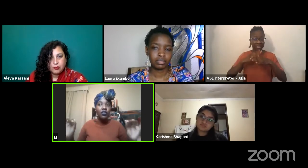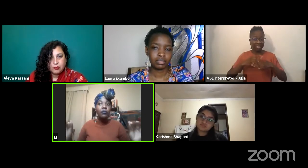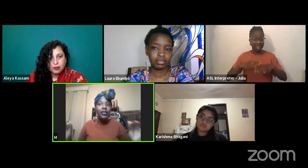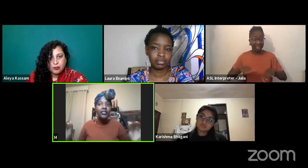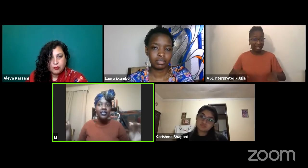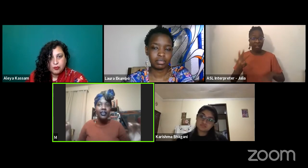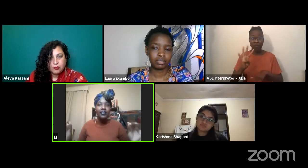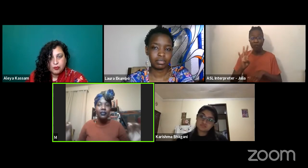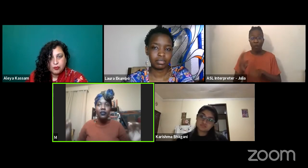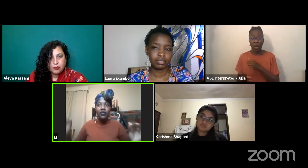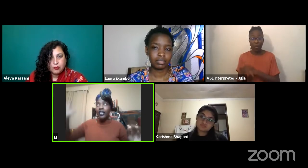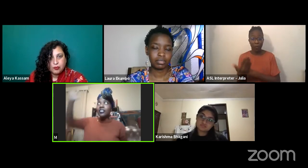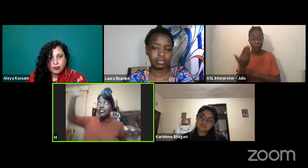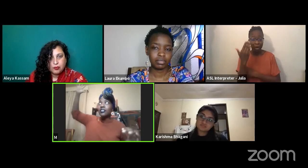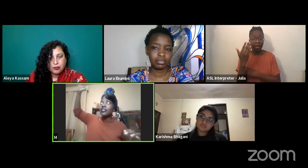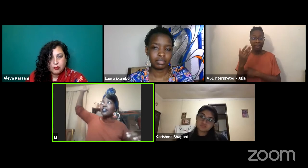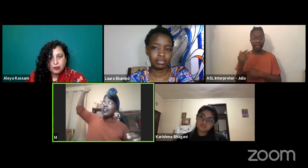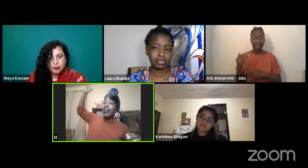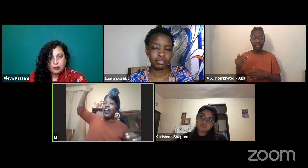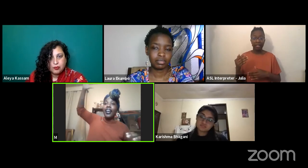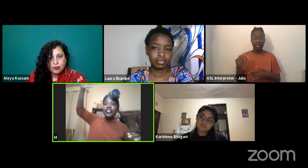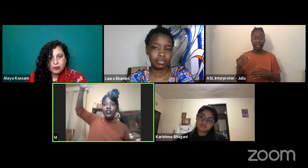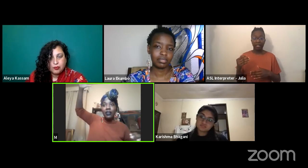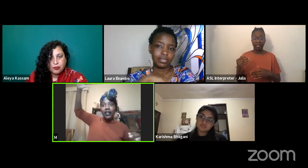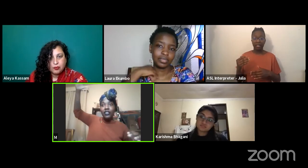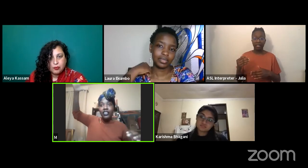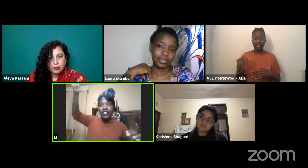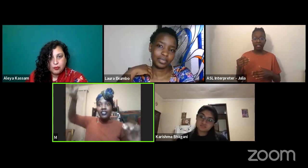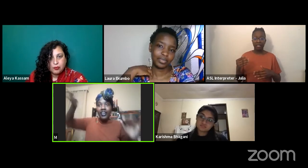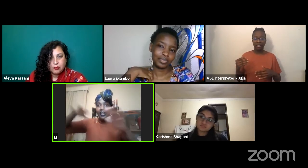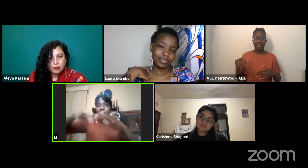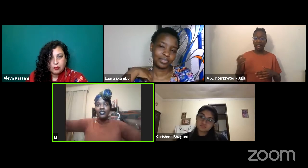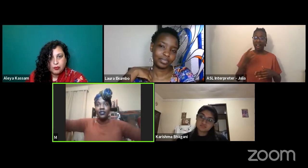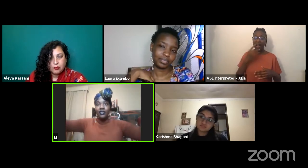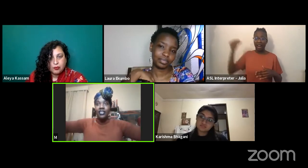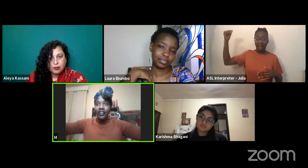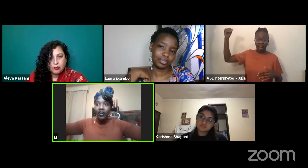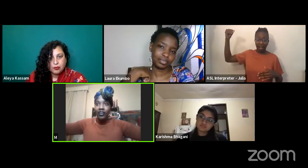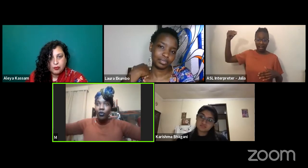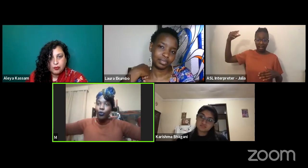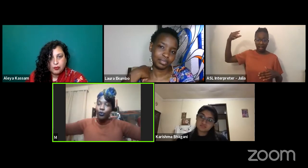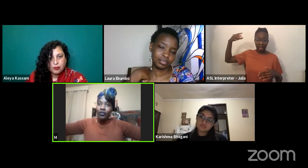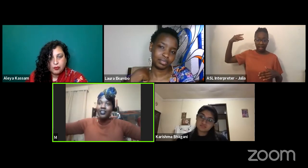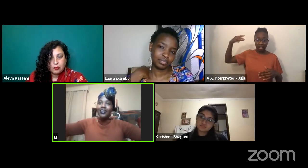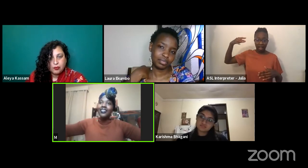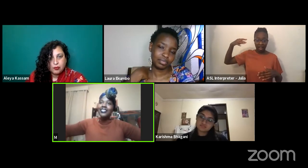complete silence in the middle of the night Just I liked on a balcony and some this like old table,